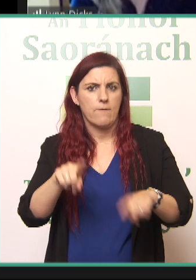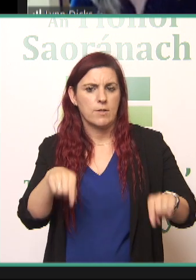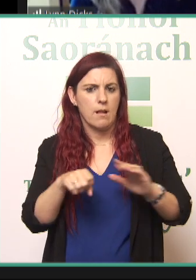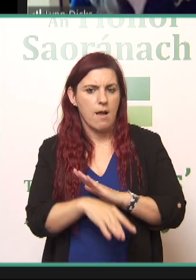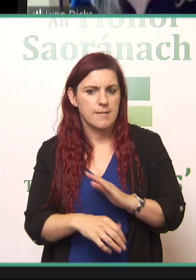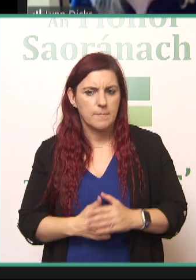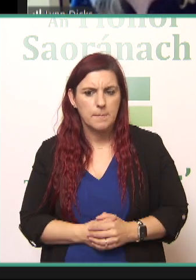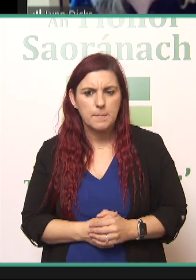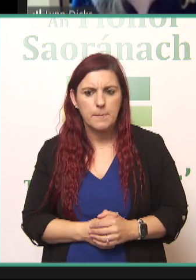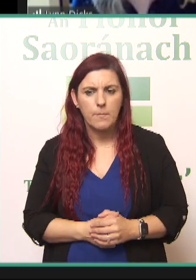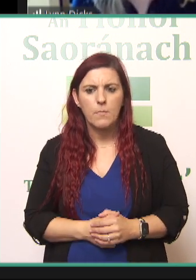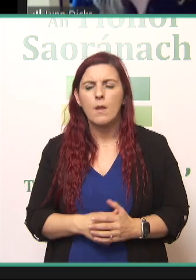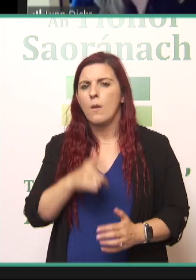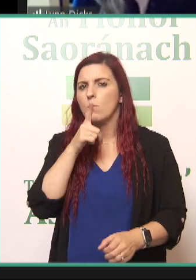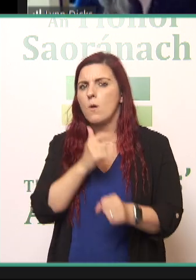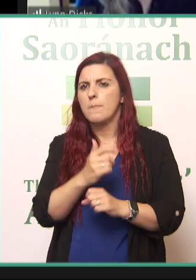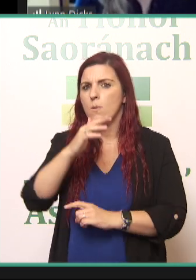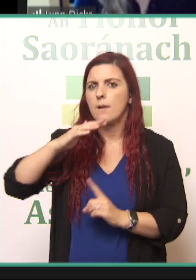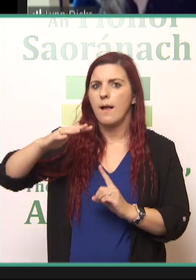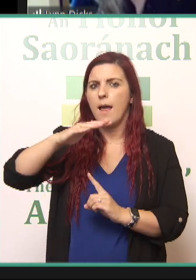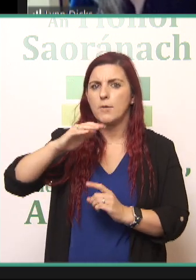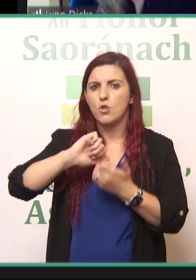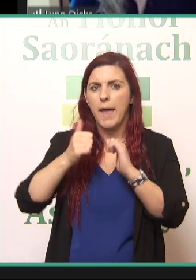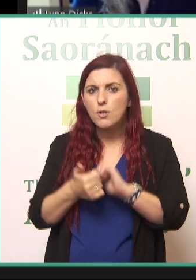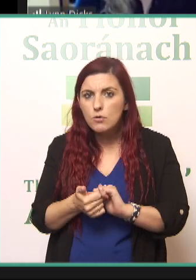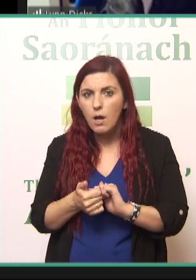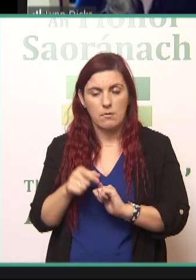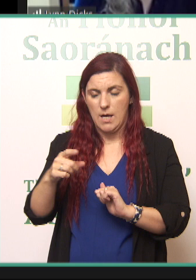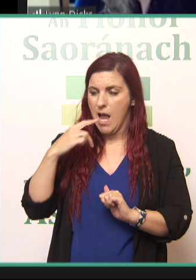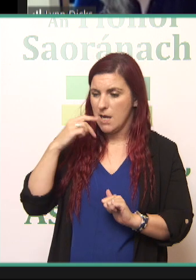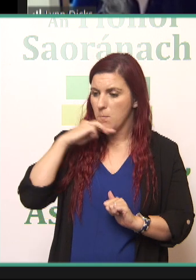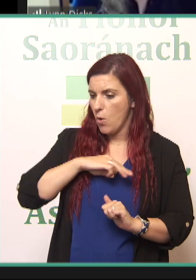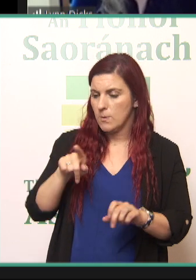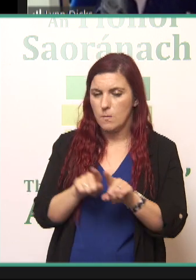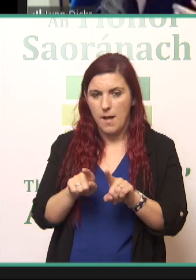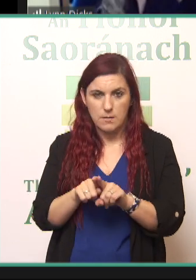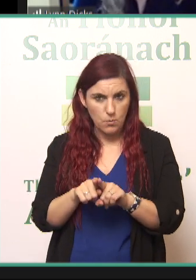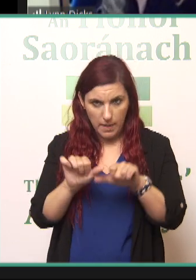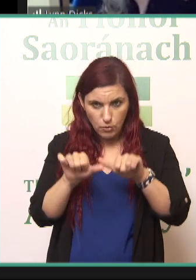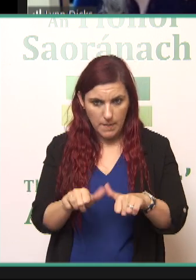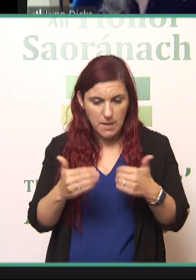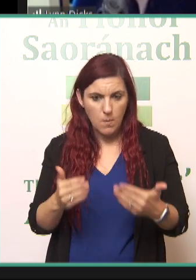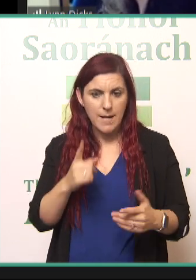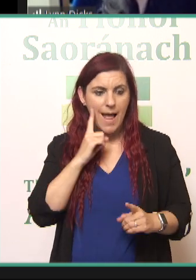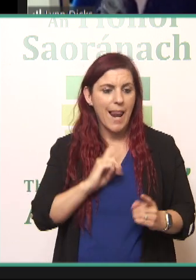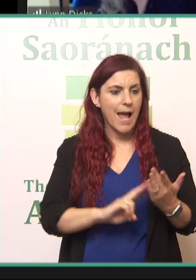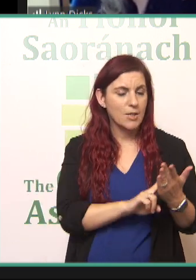you've talked a lot about climate change and climate change is really important but the scientific consensus at the moment is that land use change is the biggest course